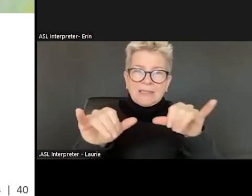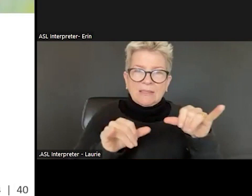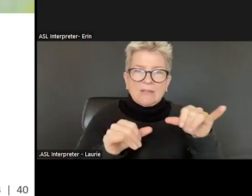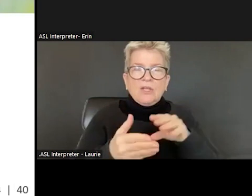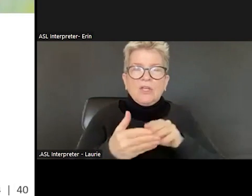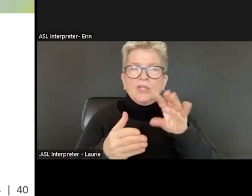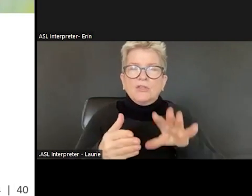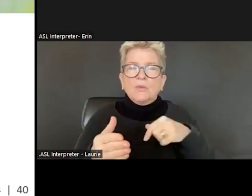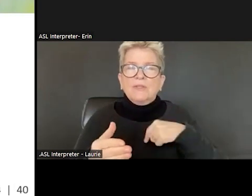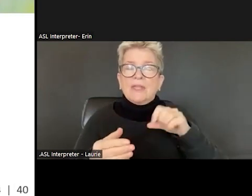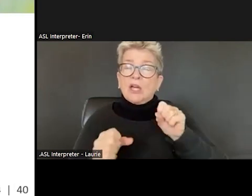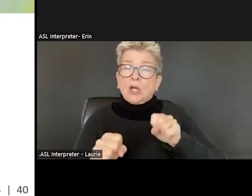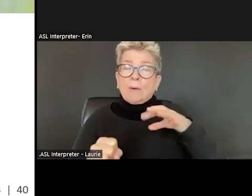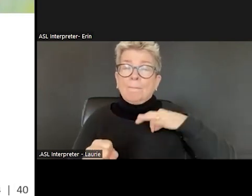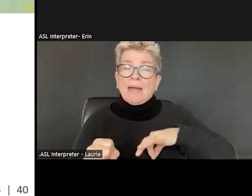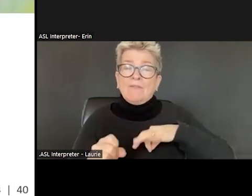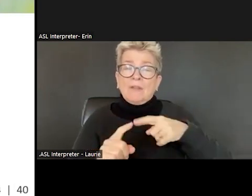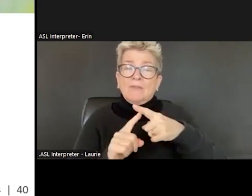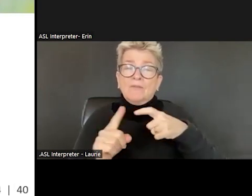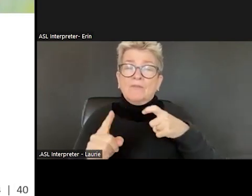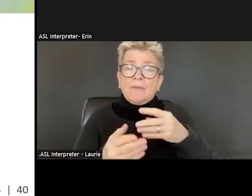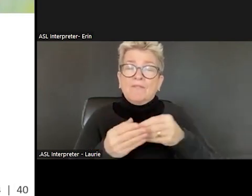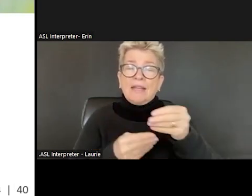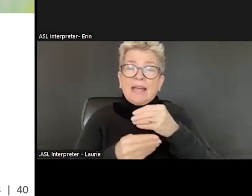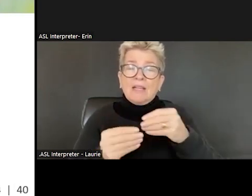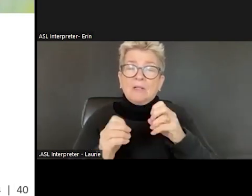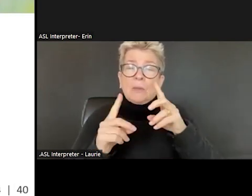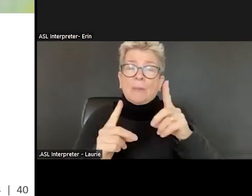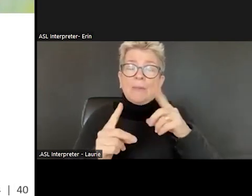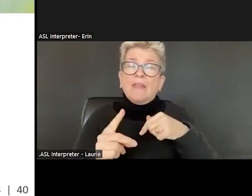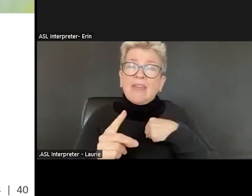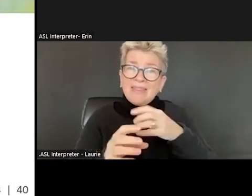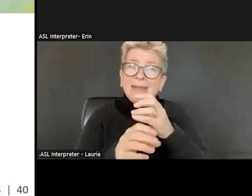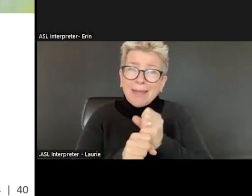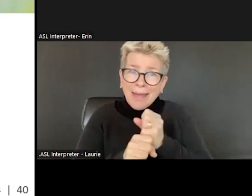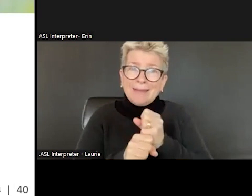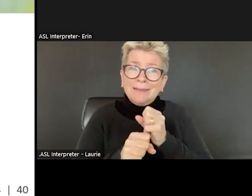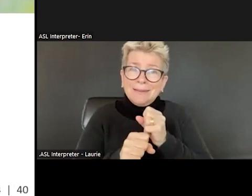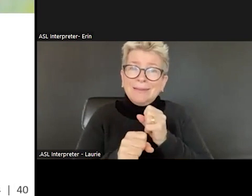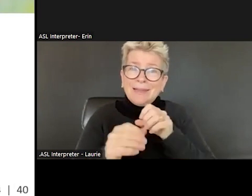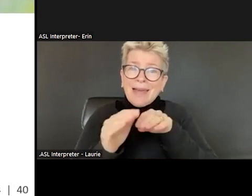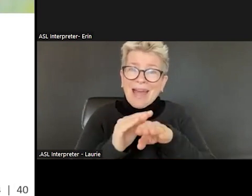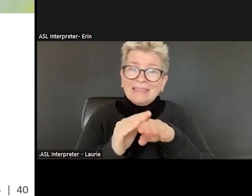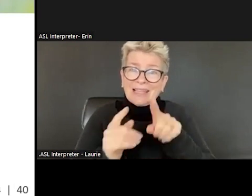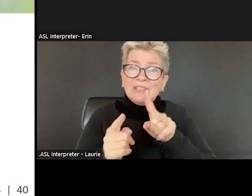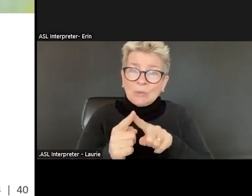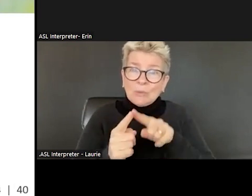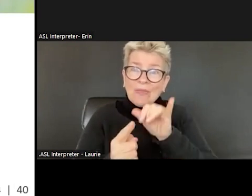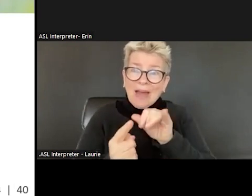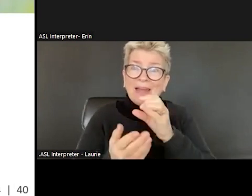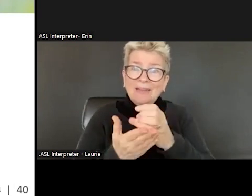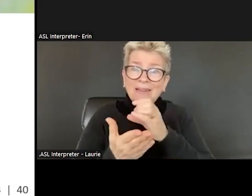education are those that are getting the right access to financial education.